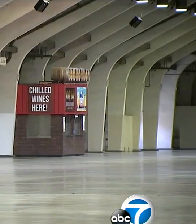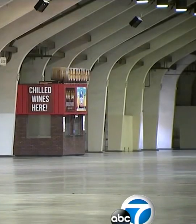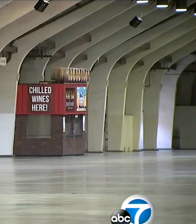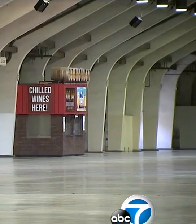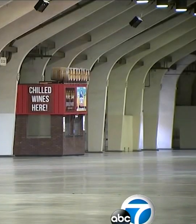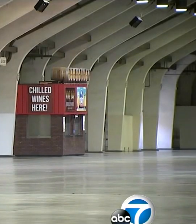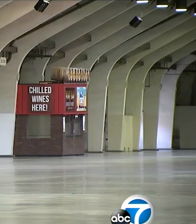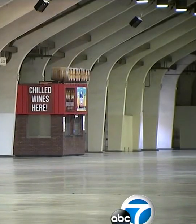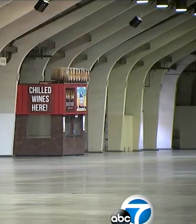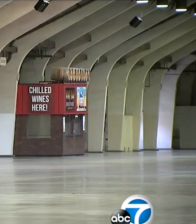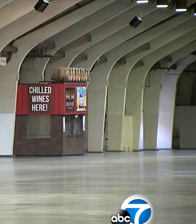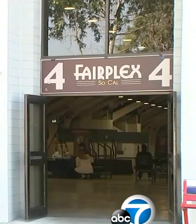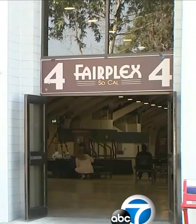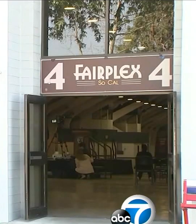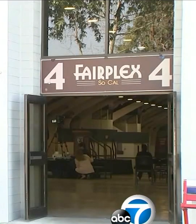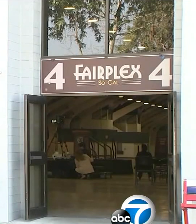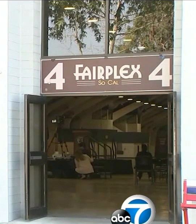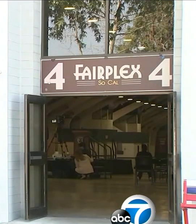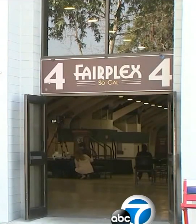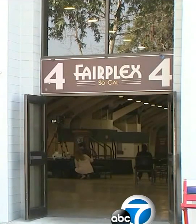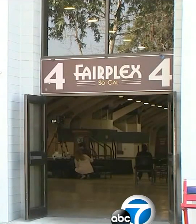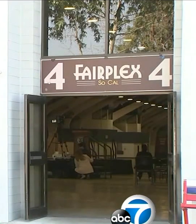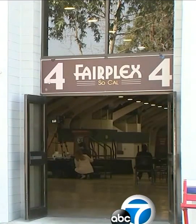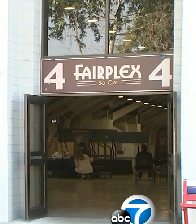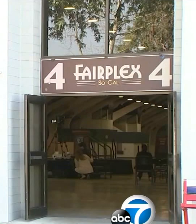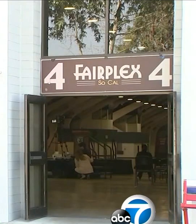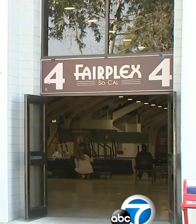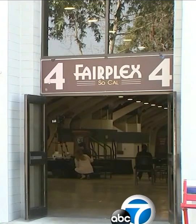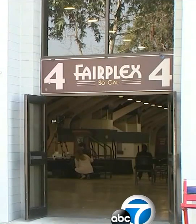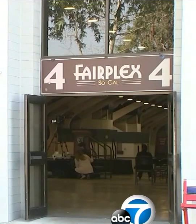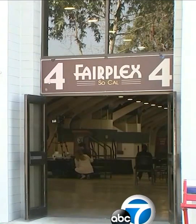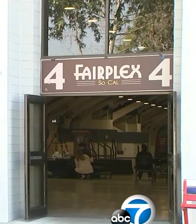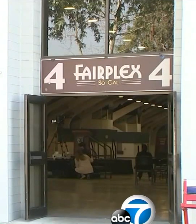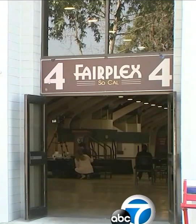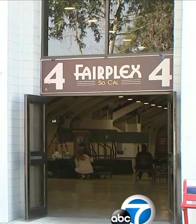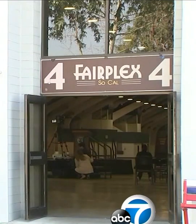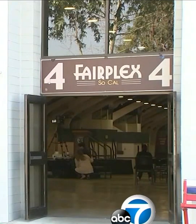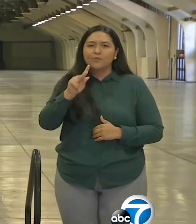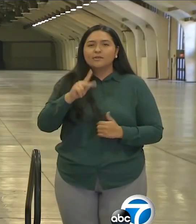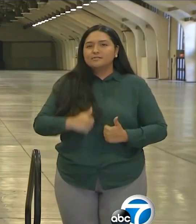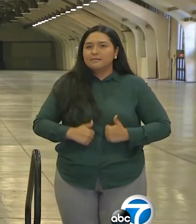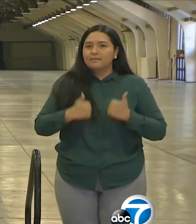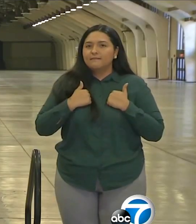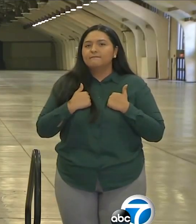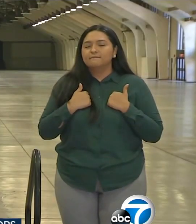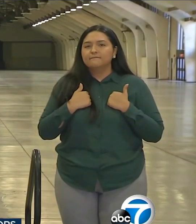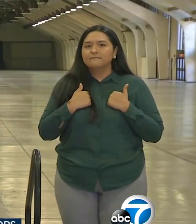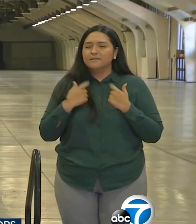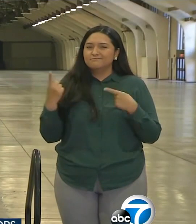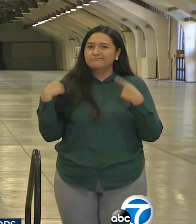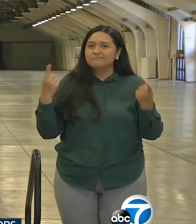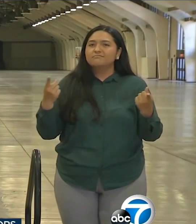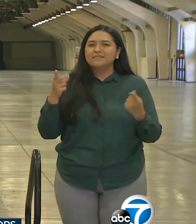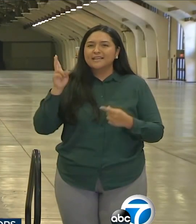FEW DAYS, THE POMONA FAIR PLEX WILL WELCOME 2400